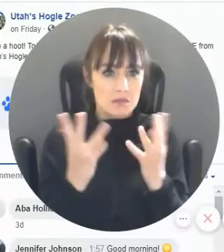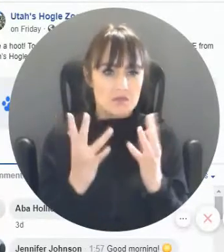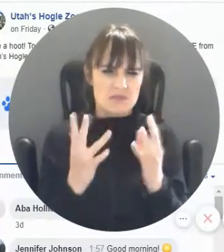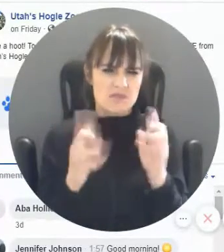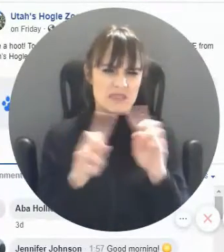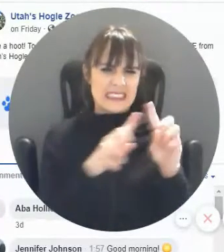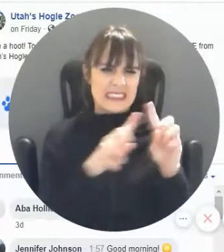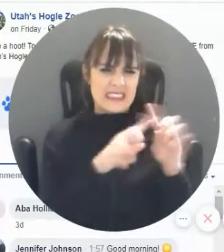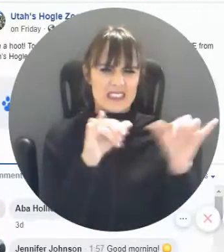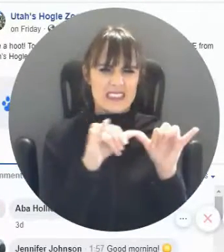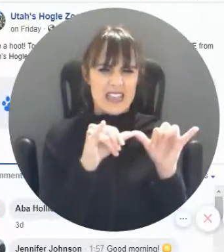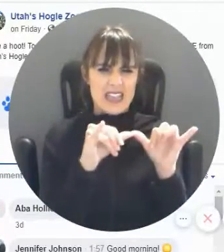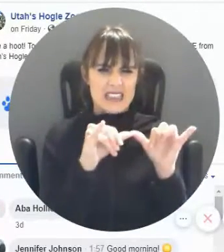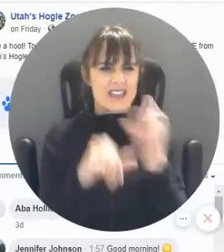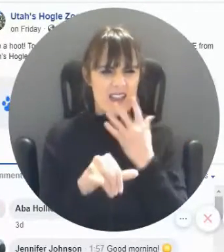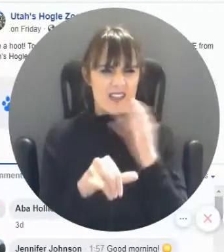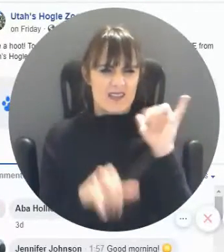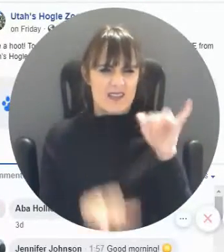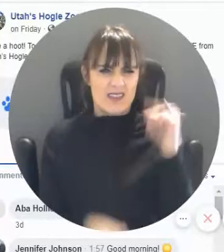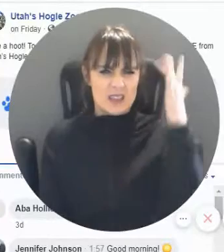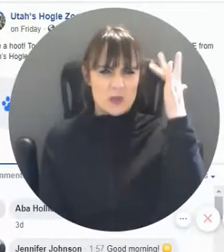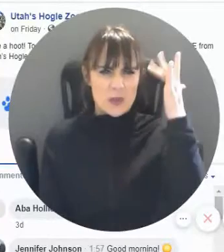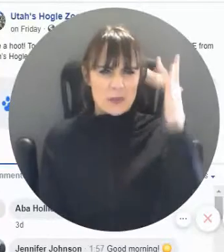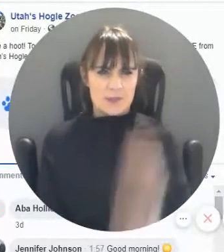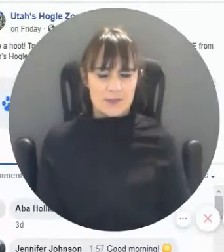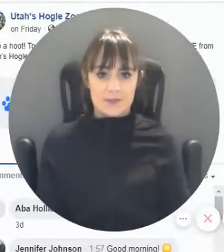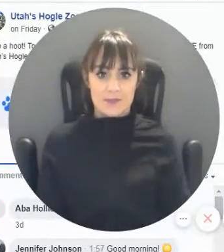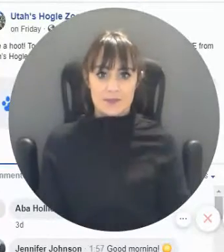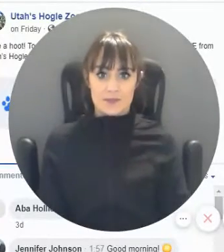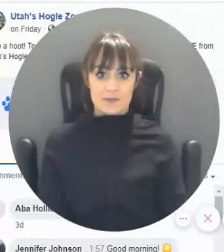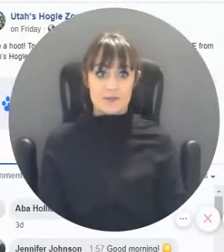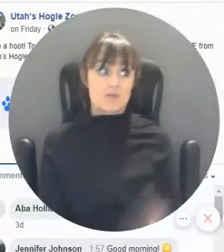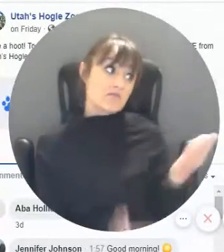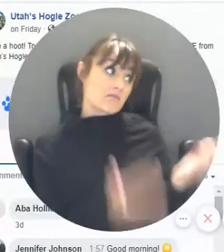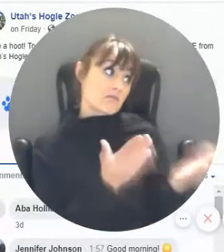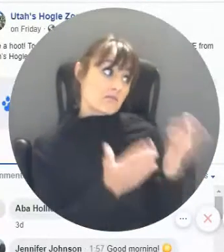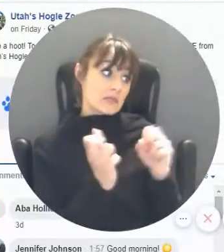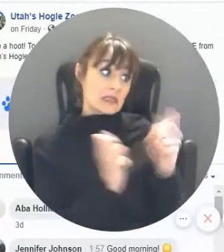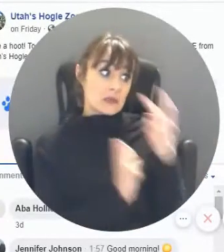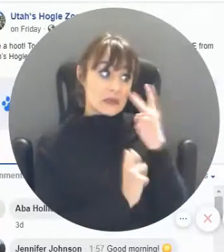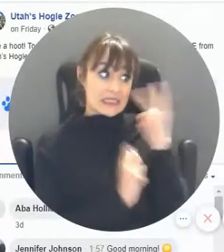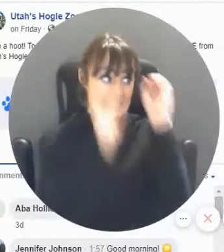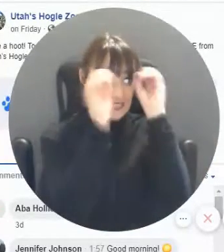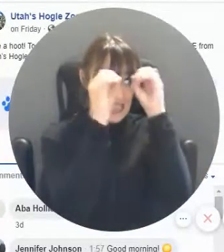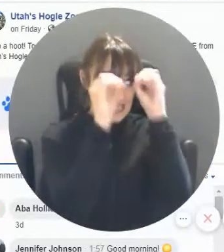Brad: Okay and yes Dean, you just might see an owl eat something a little bit later. Everybody stay tuned.